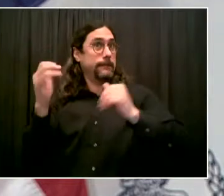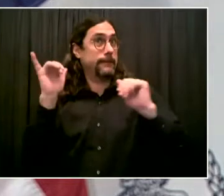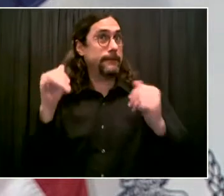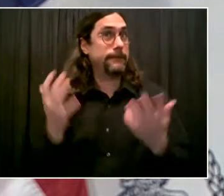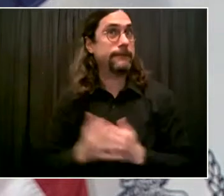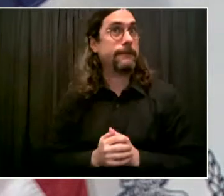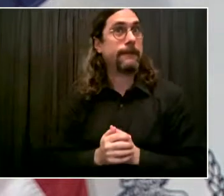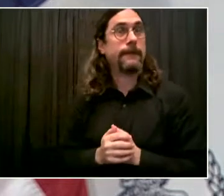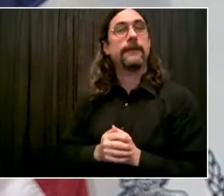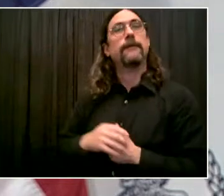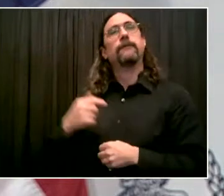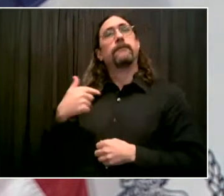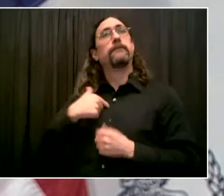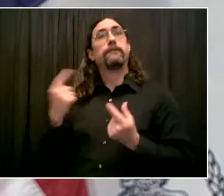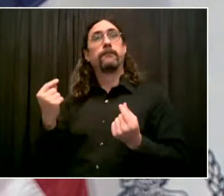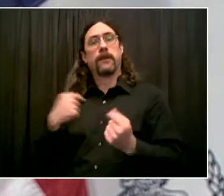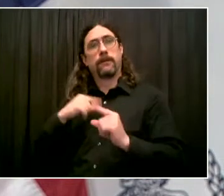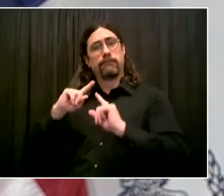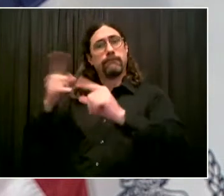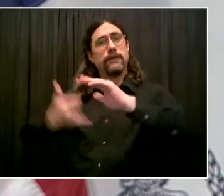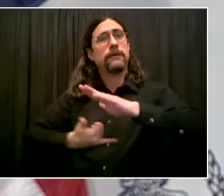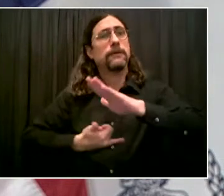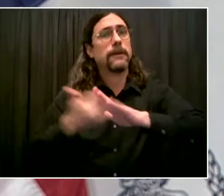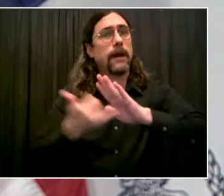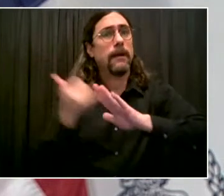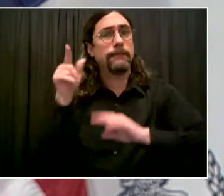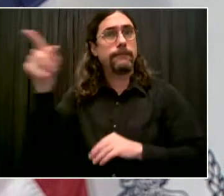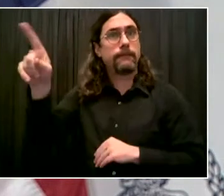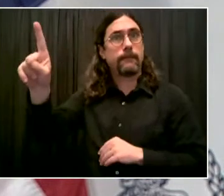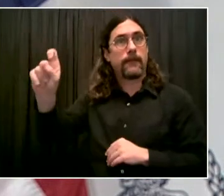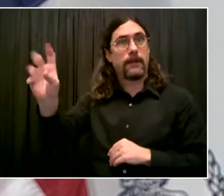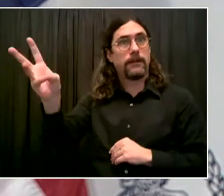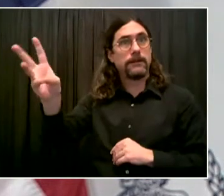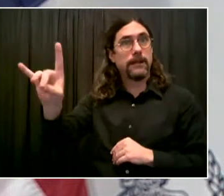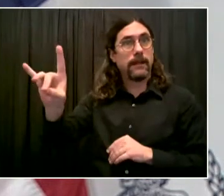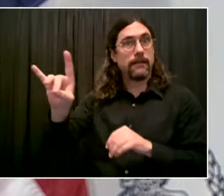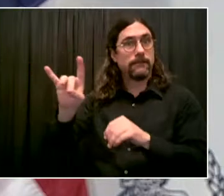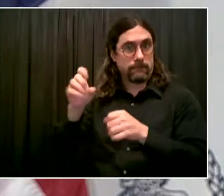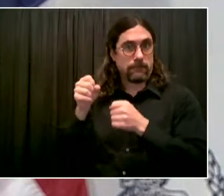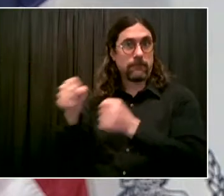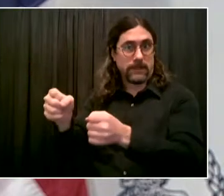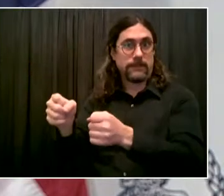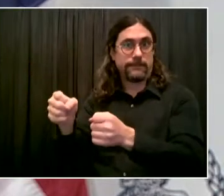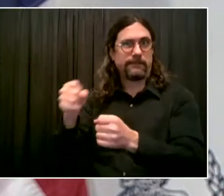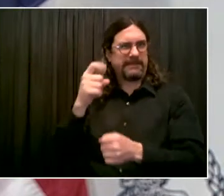I WAS AT THE 168 STREET SUBWAY